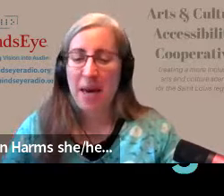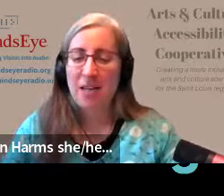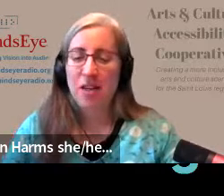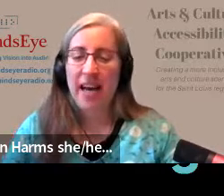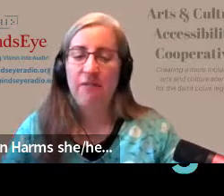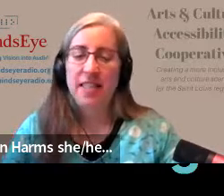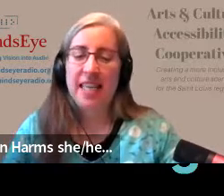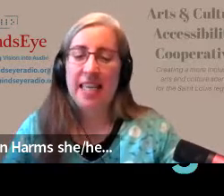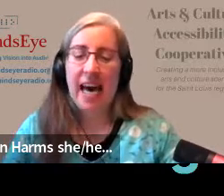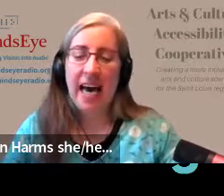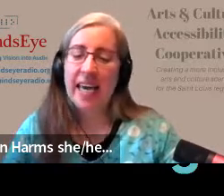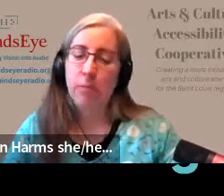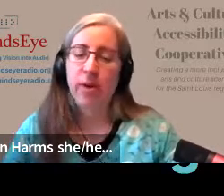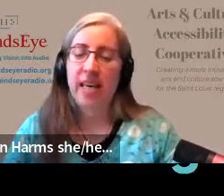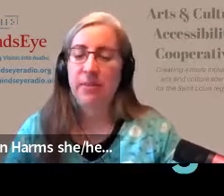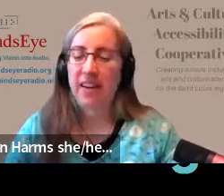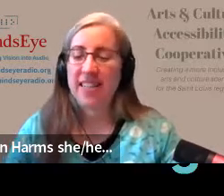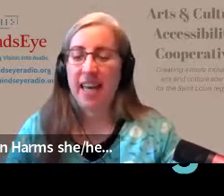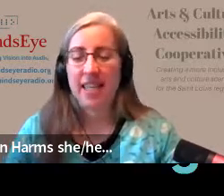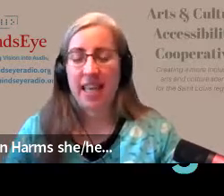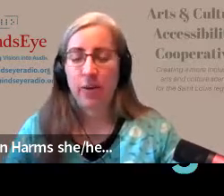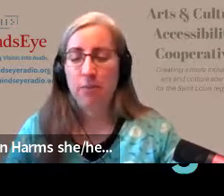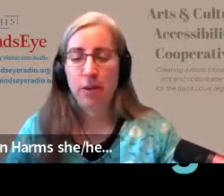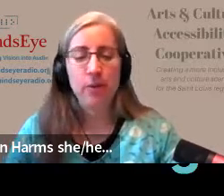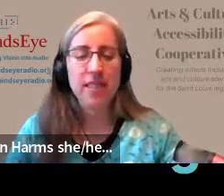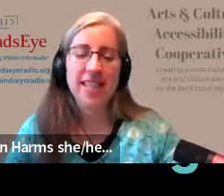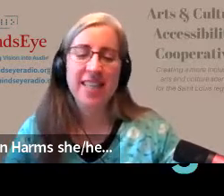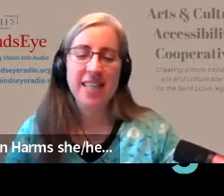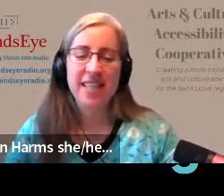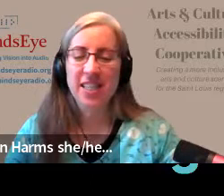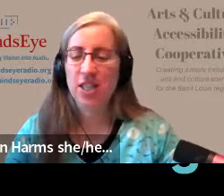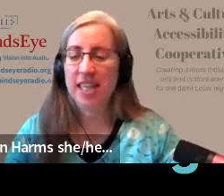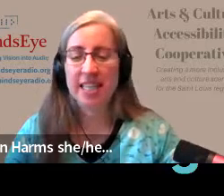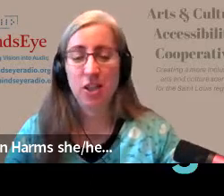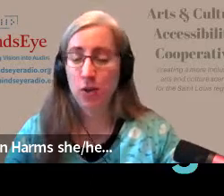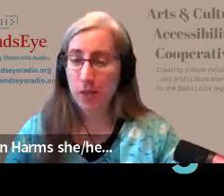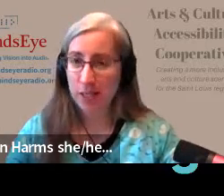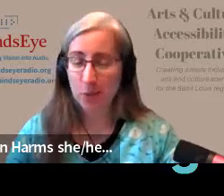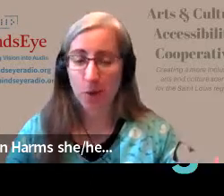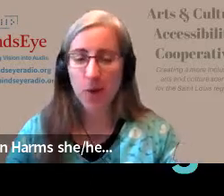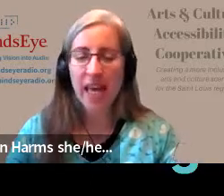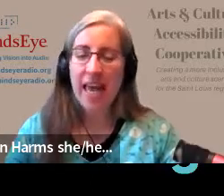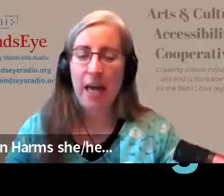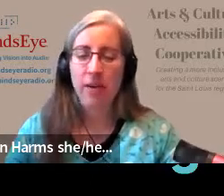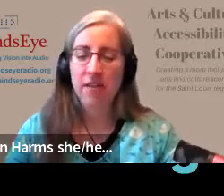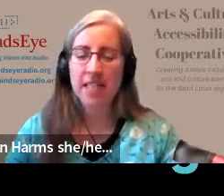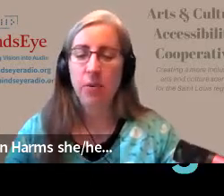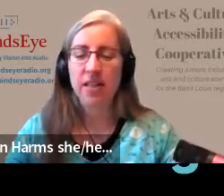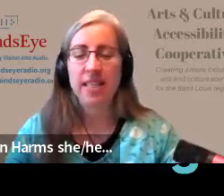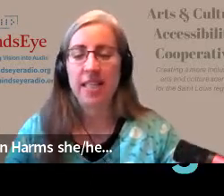ro is new to her role and